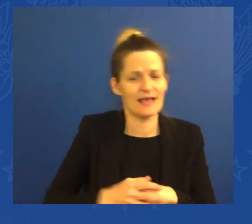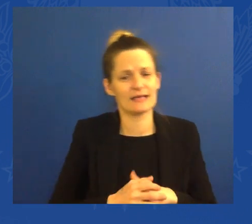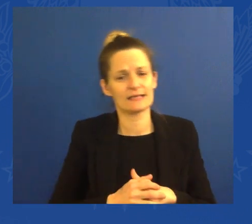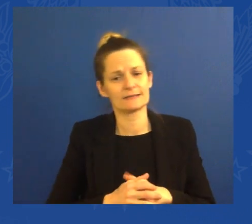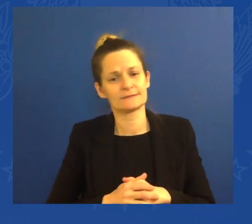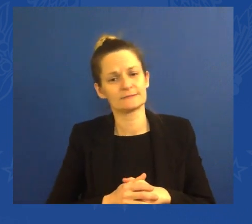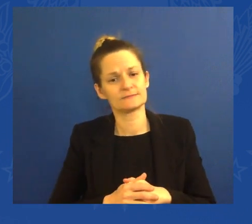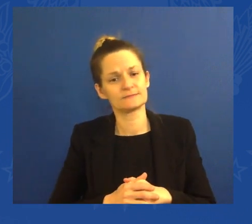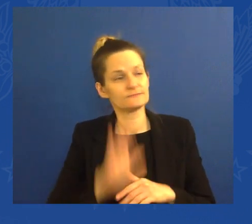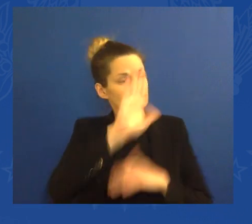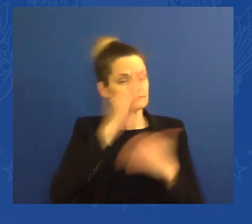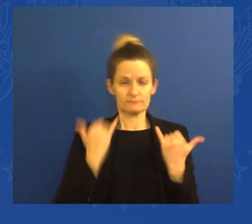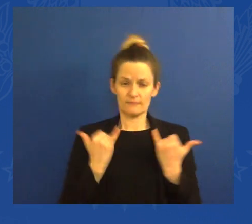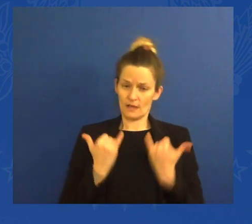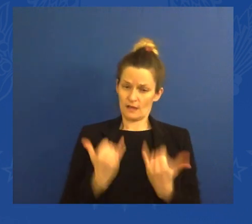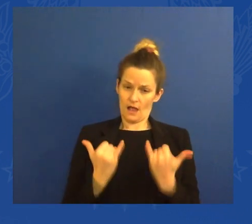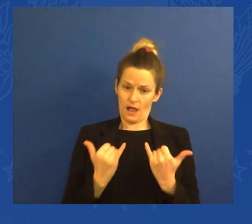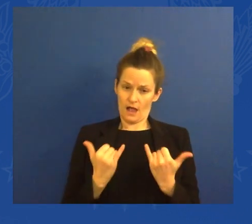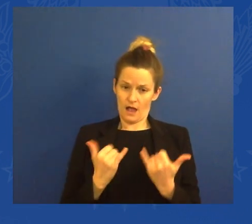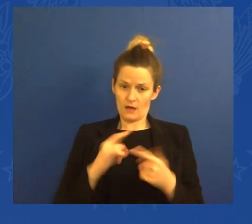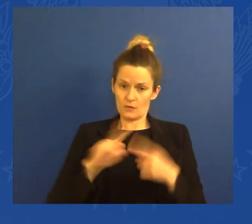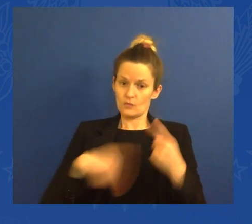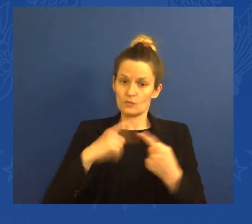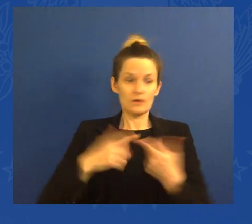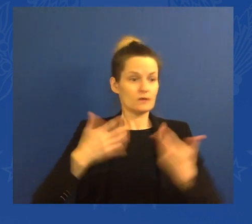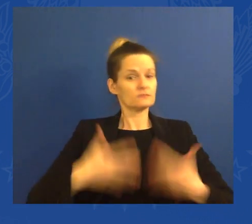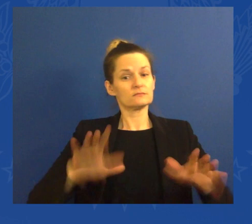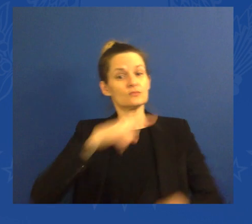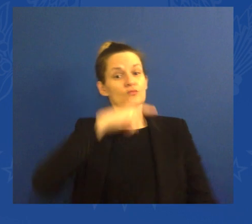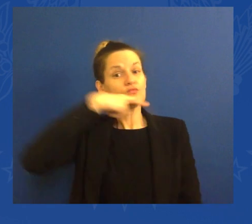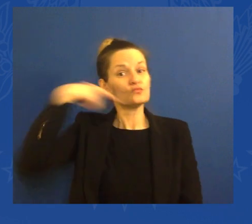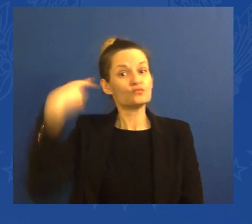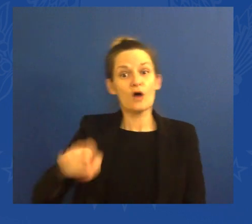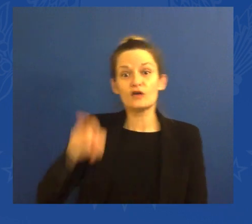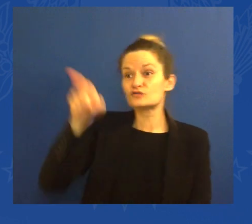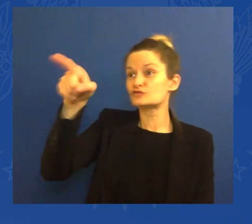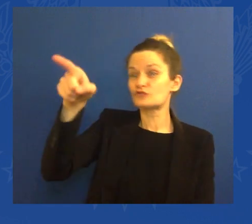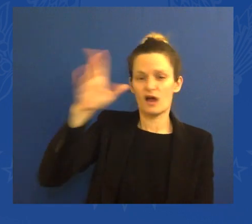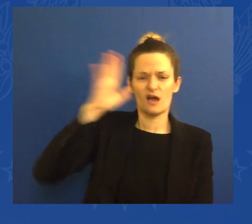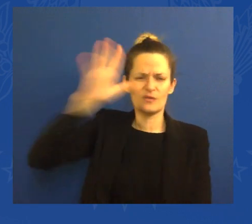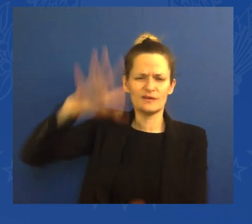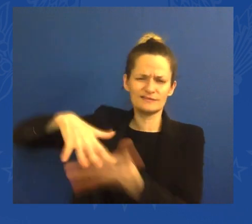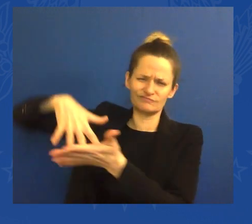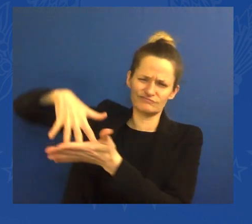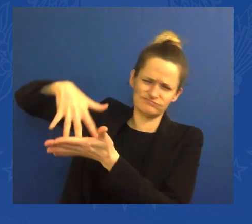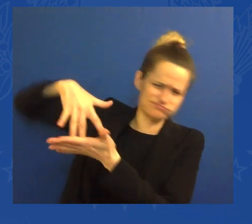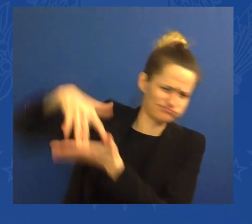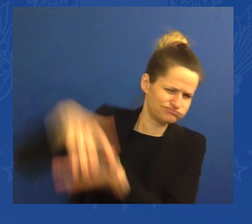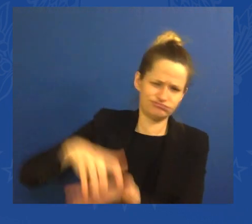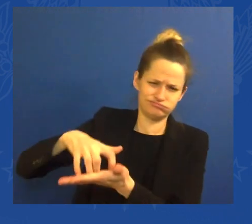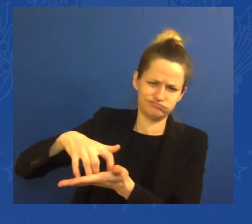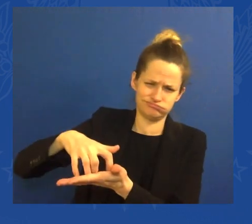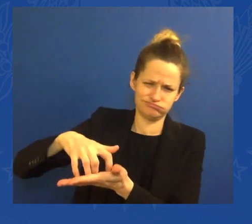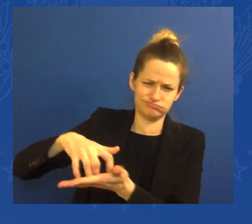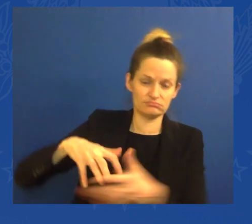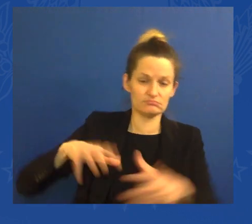Folks -- they're amazing.